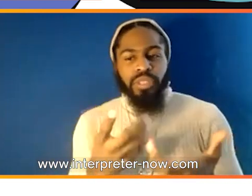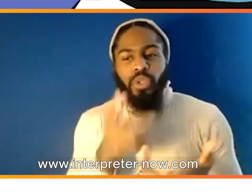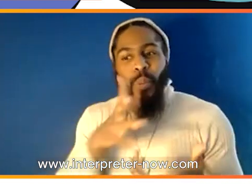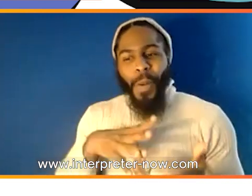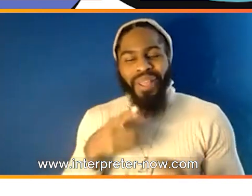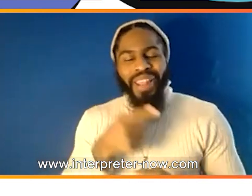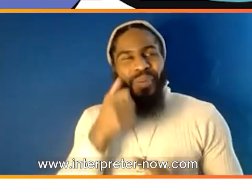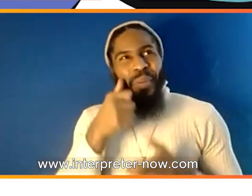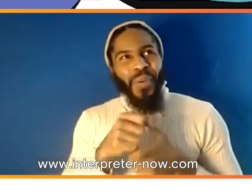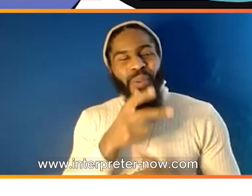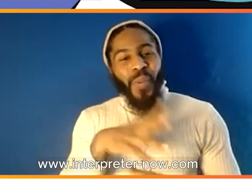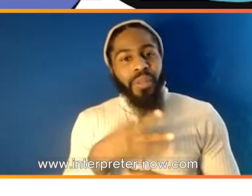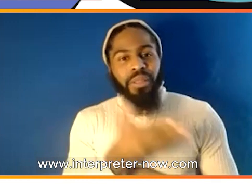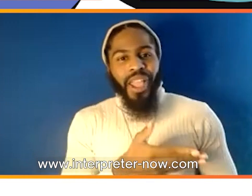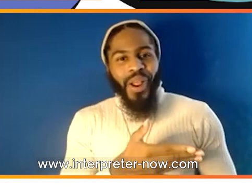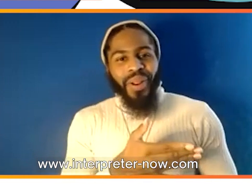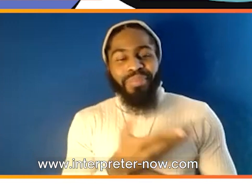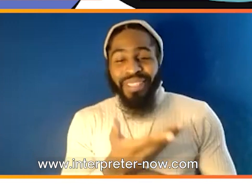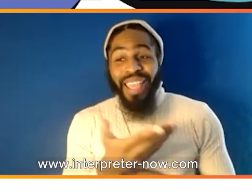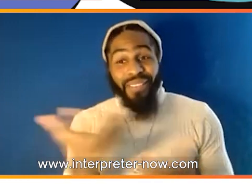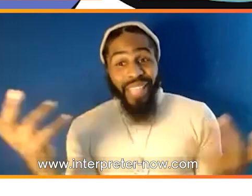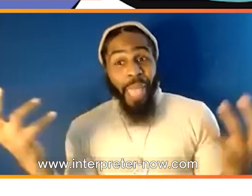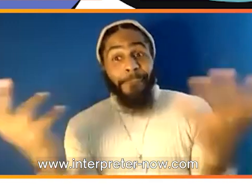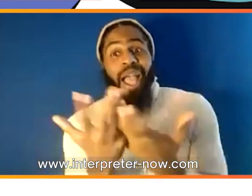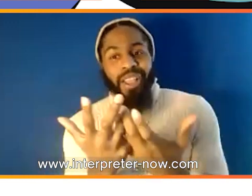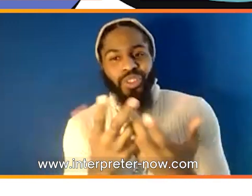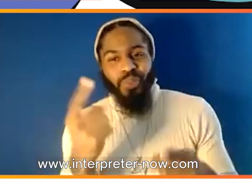again, being the yin to the yang. "Hey, not sure if that's correct. Hey, have you thought